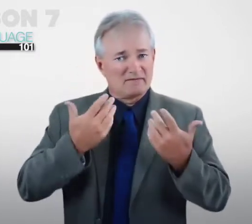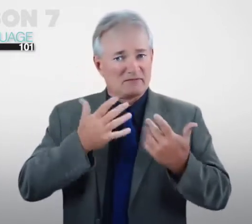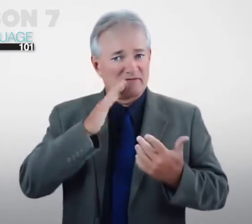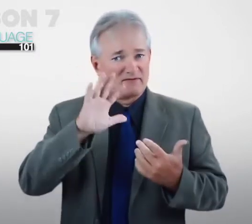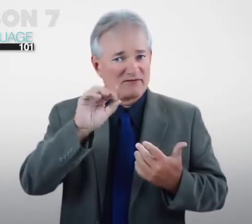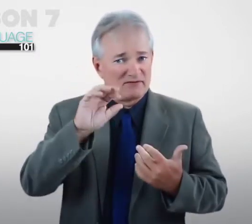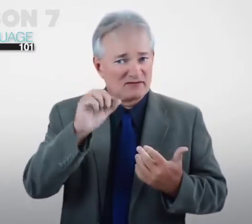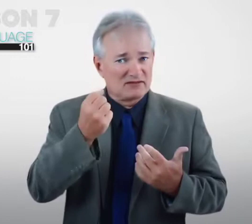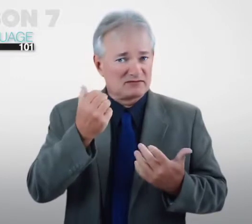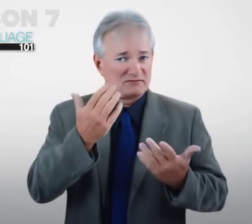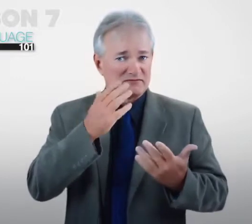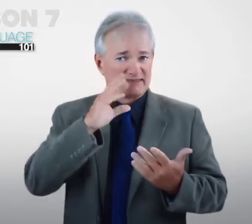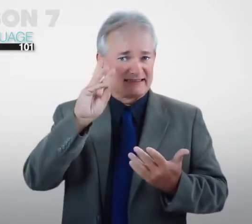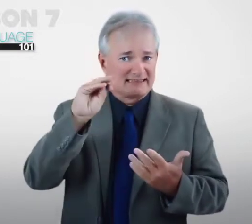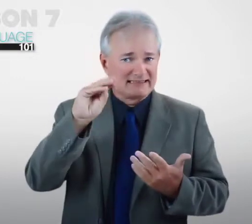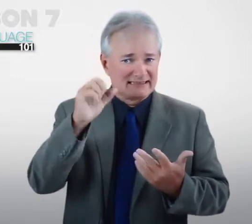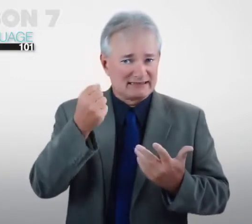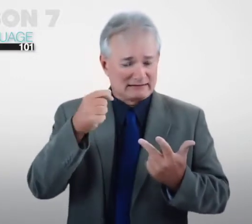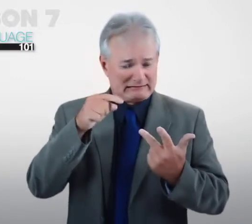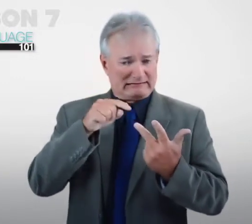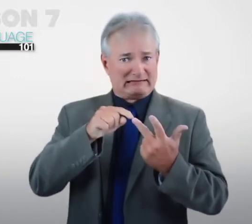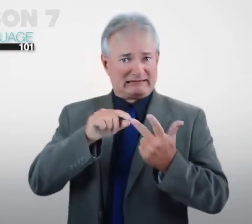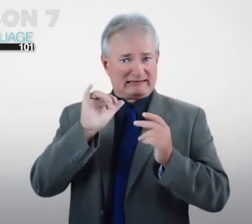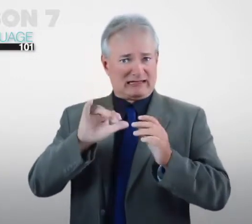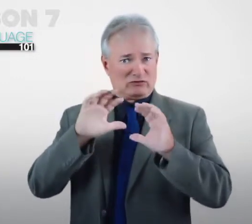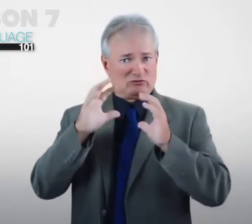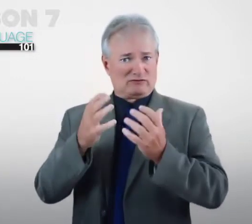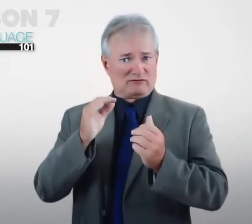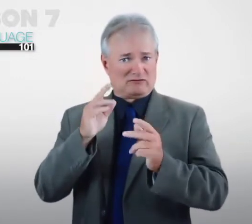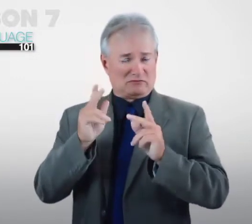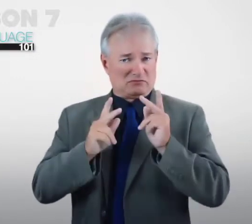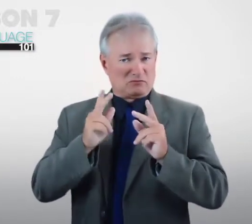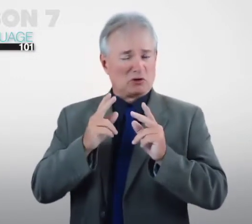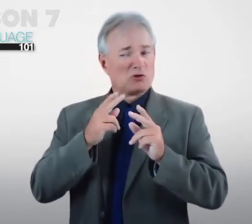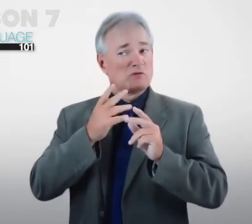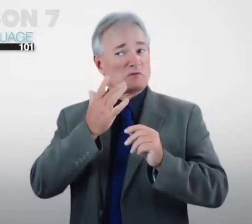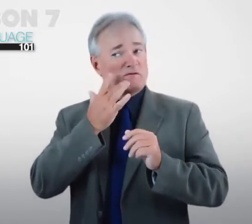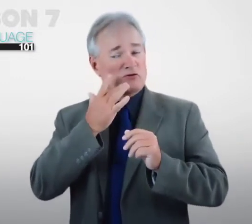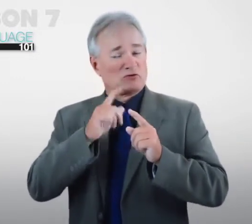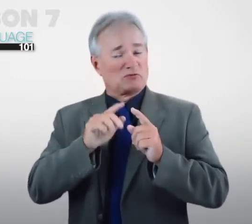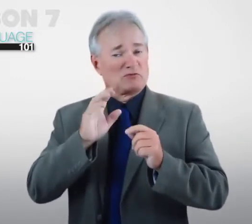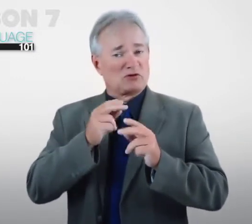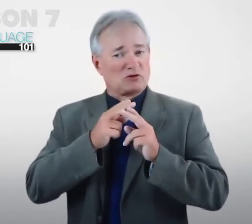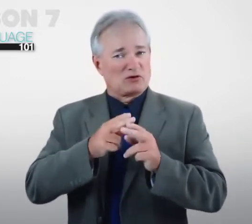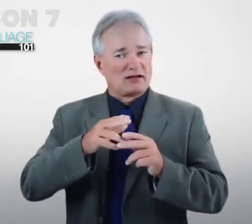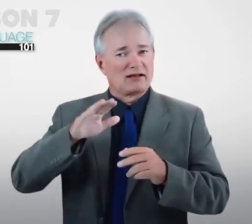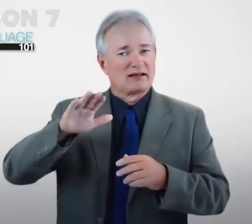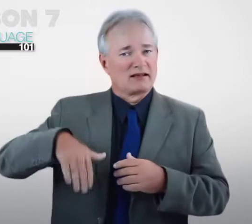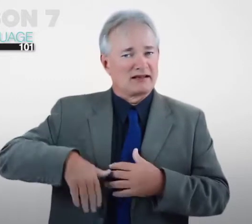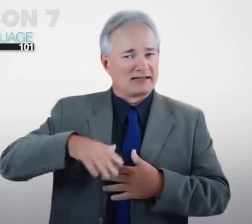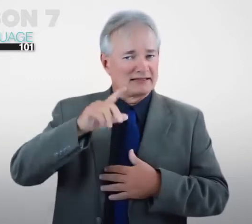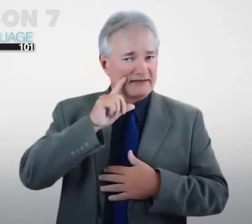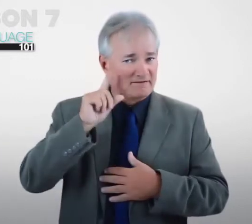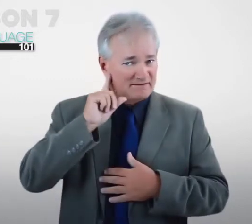They became deaf in their 50s or 60s, late in life. So that group of people probably,